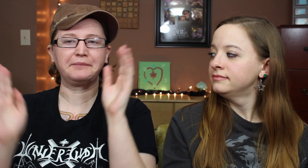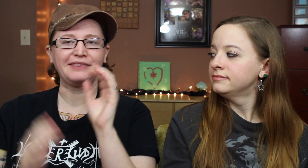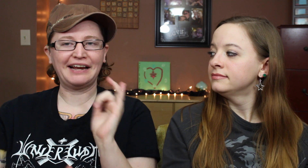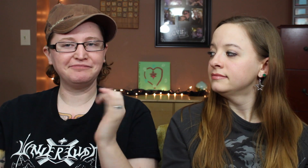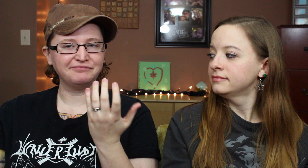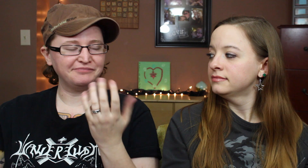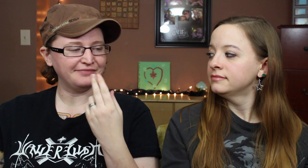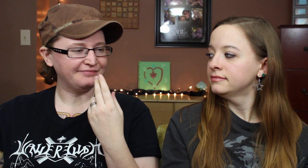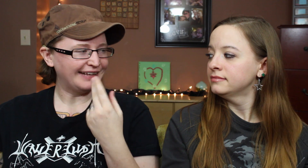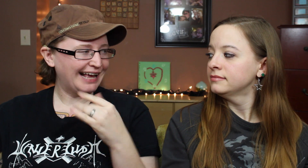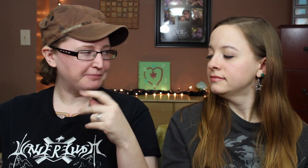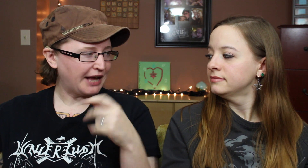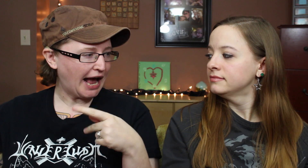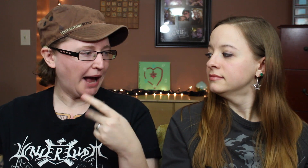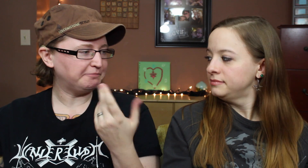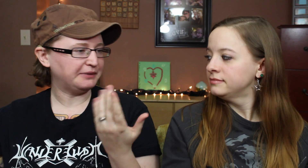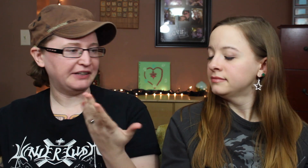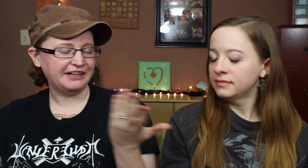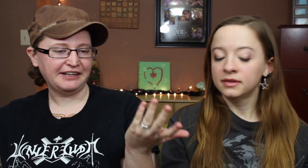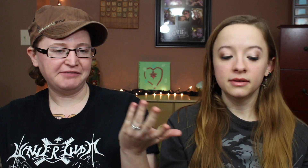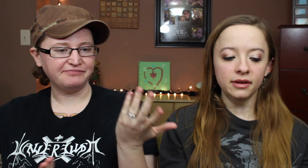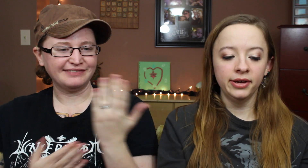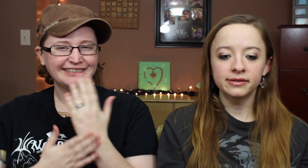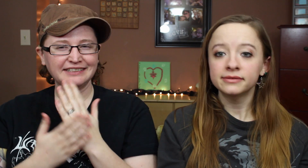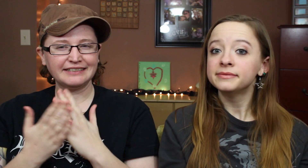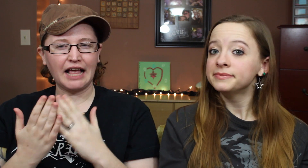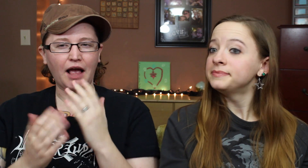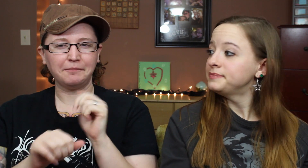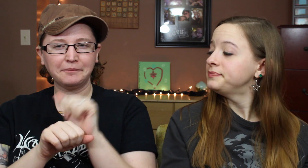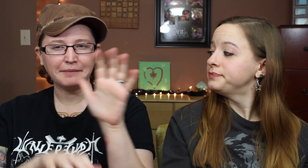and a variety of different things. Uhh hip hop,